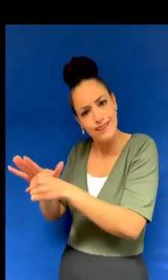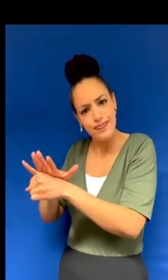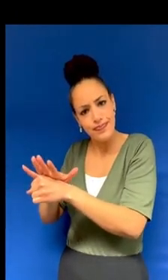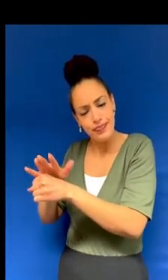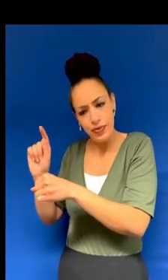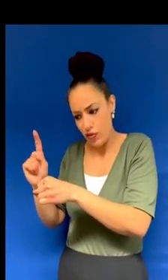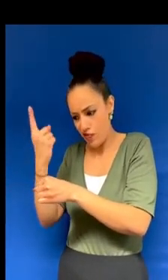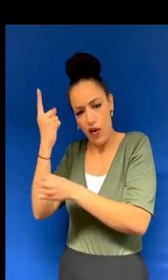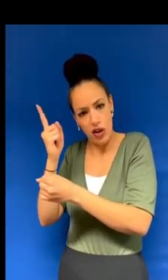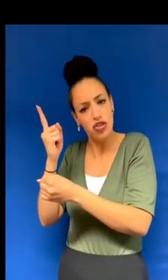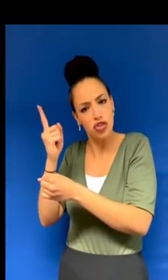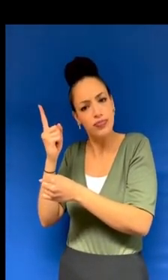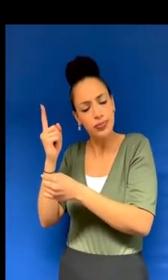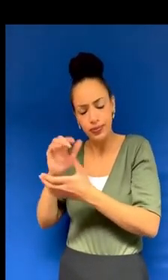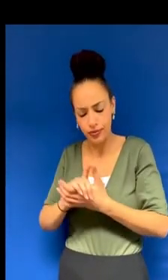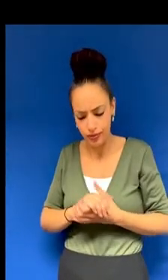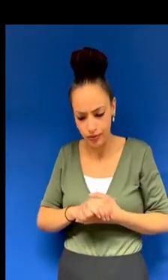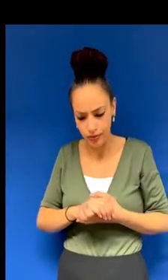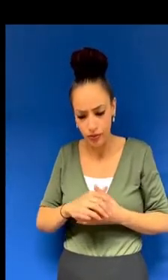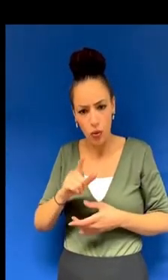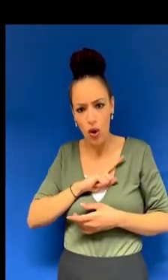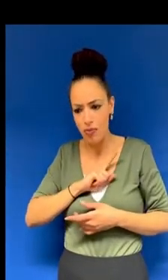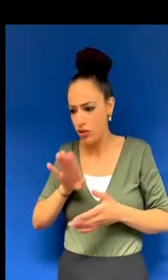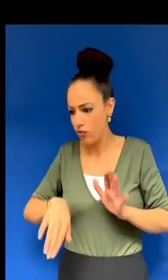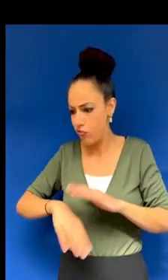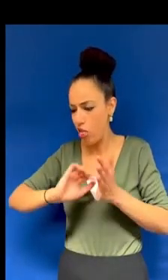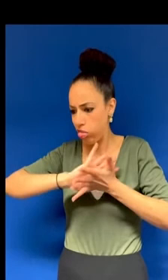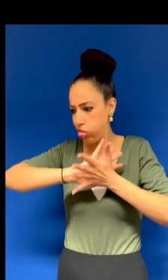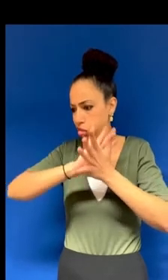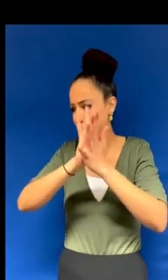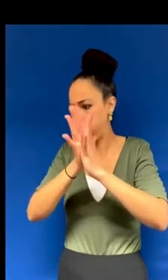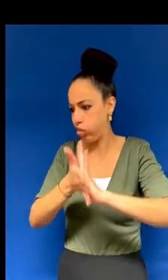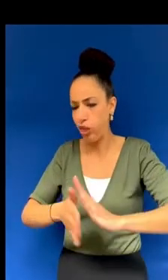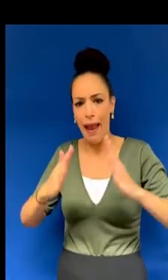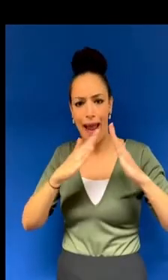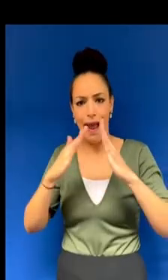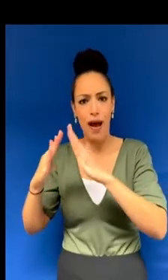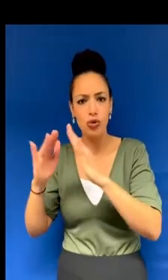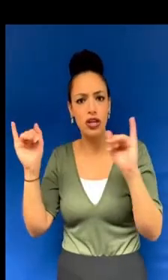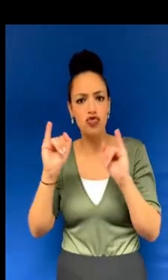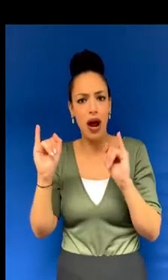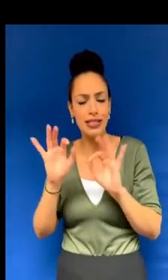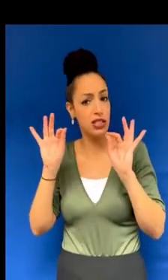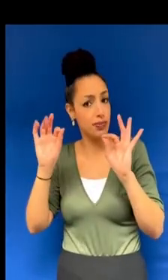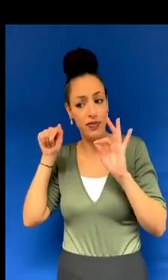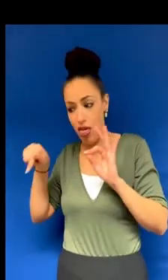the area where we grew up, where our parents are. We wanted to focus on Newham as the first branch